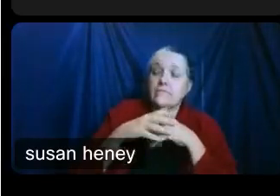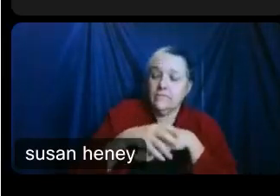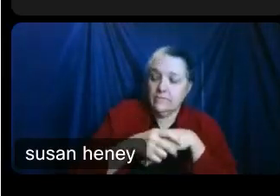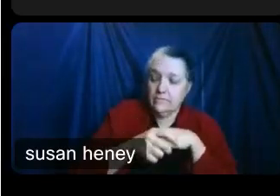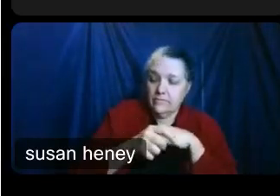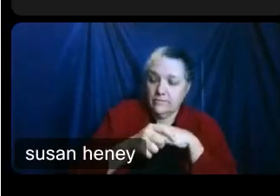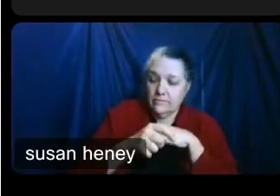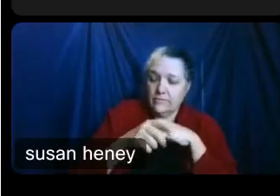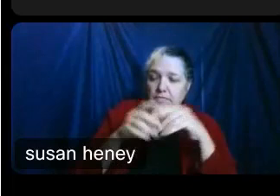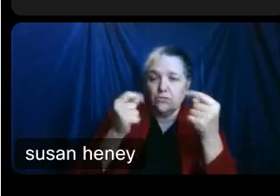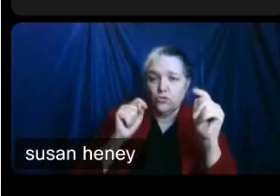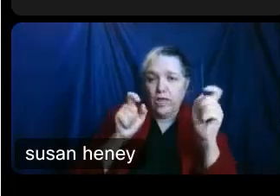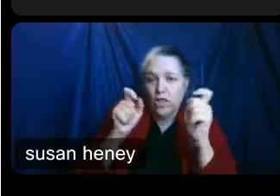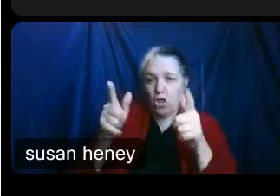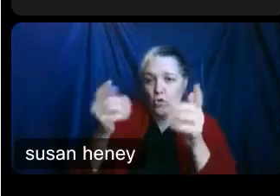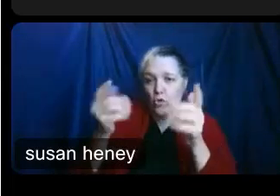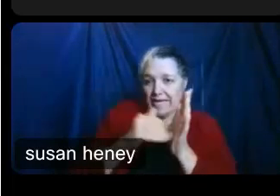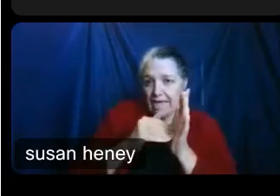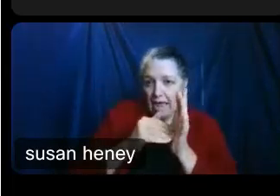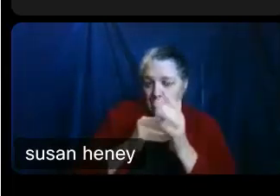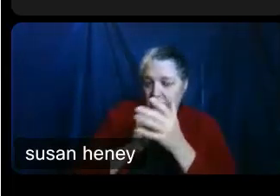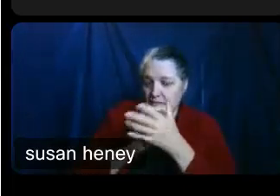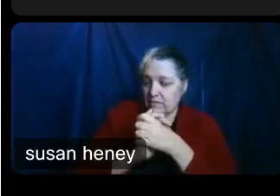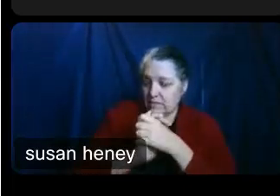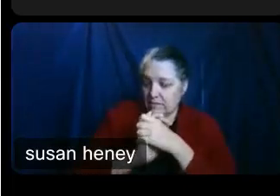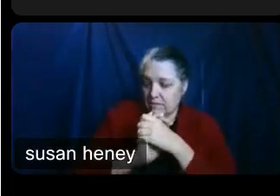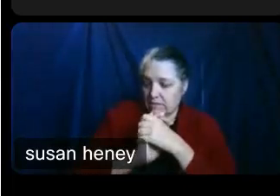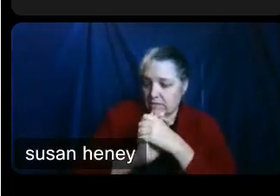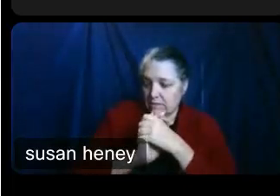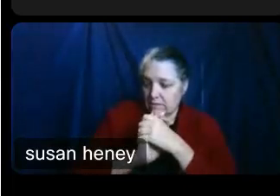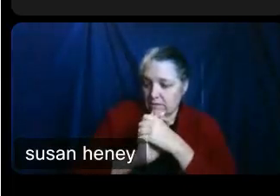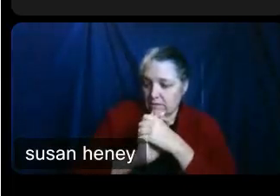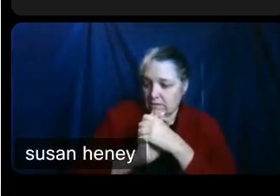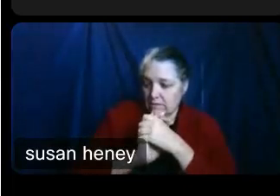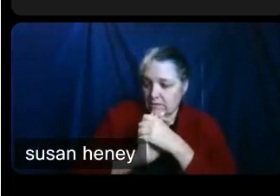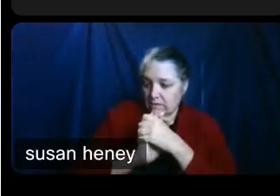just for the sake of time. Here we go. So, you can actually use the surveys filter and